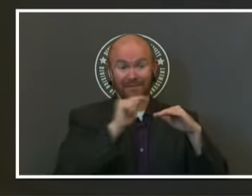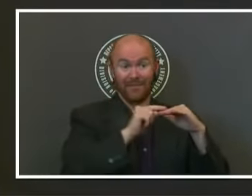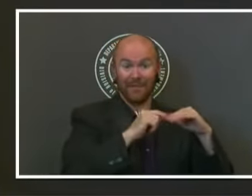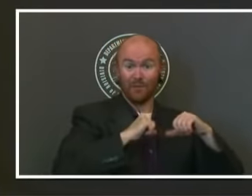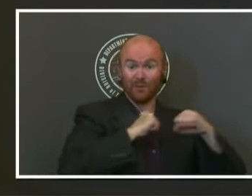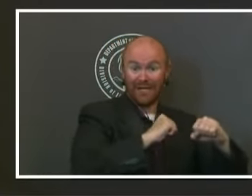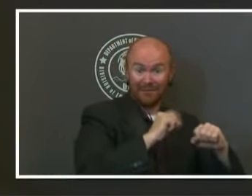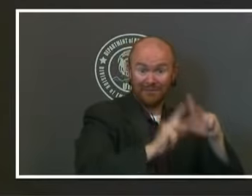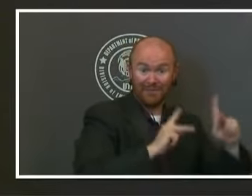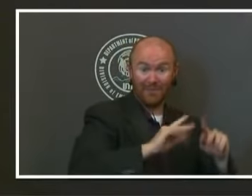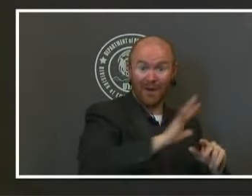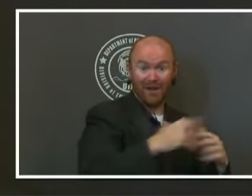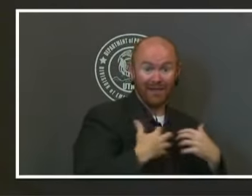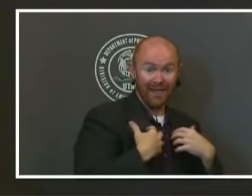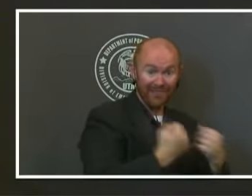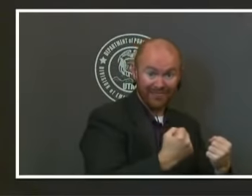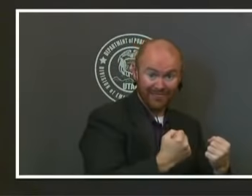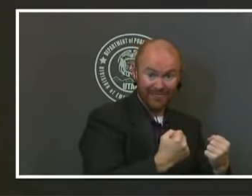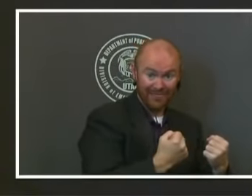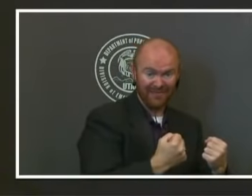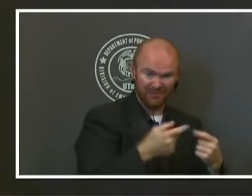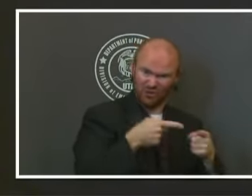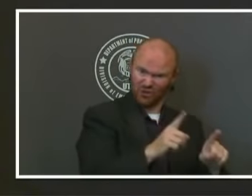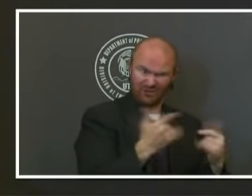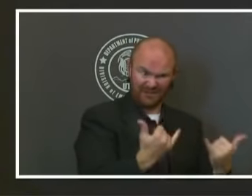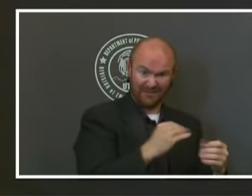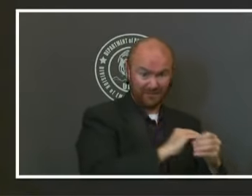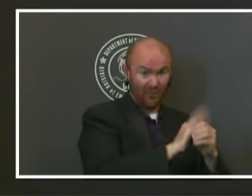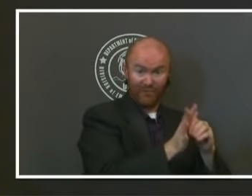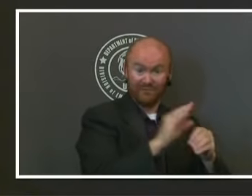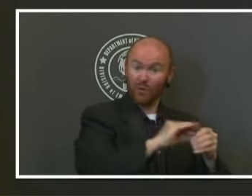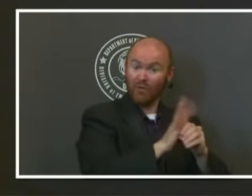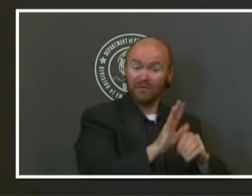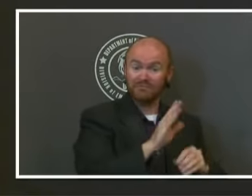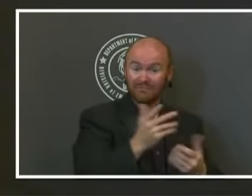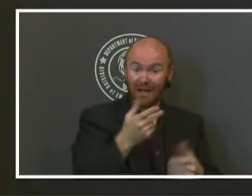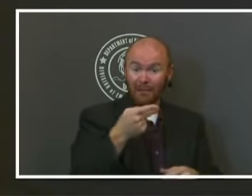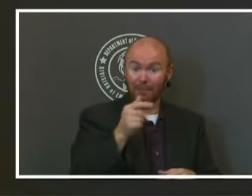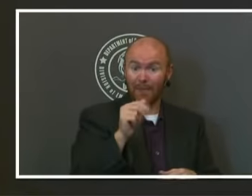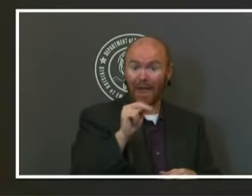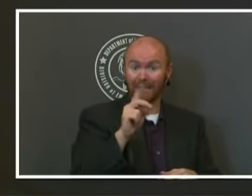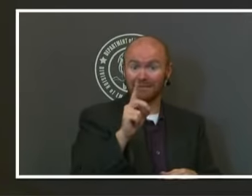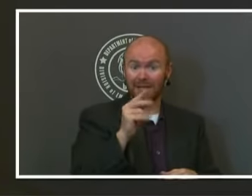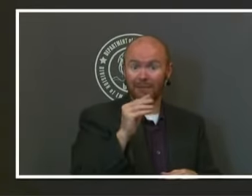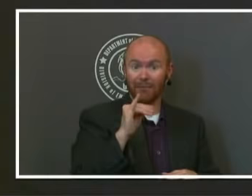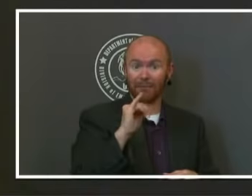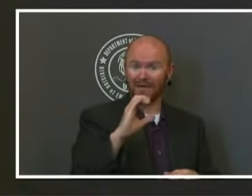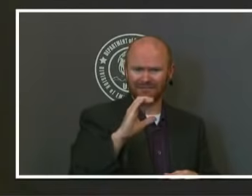can and pandemic under a situation we've never seen